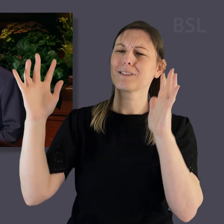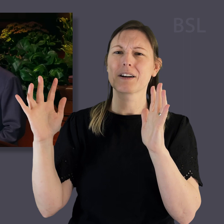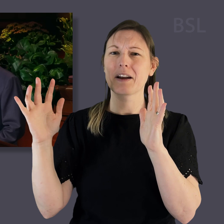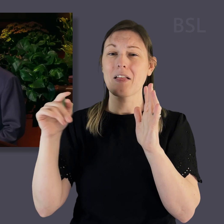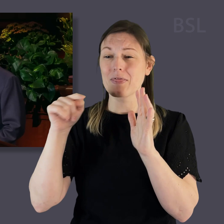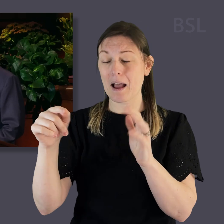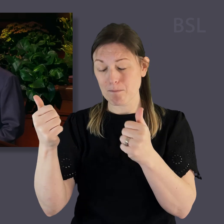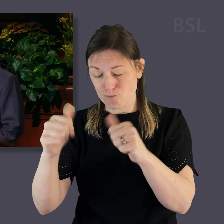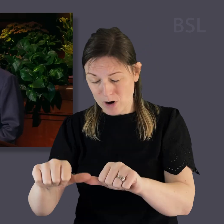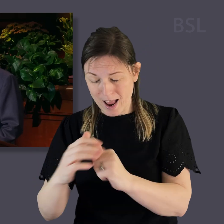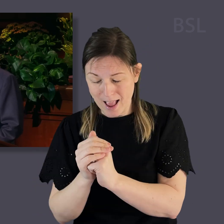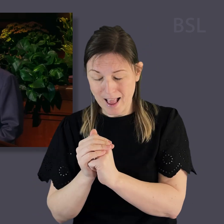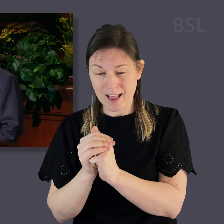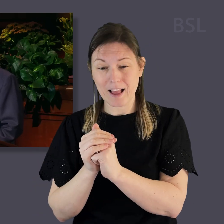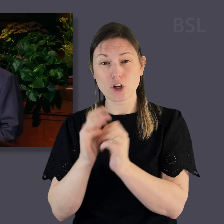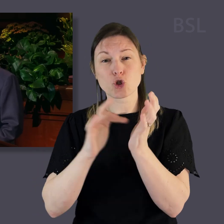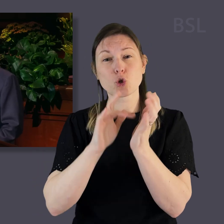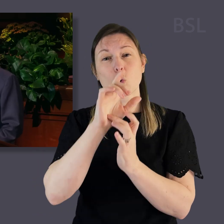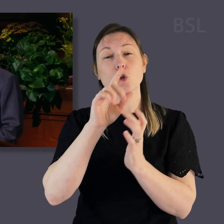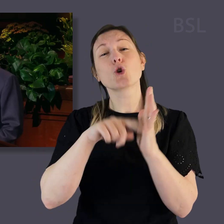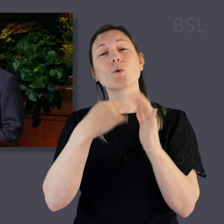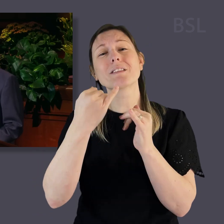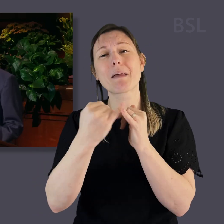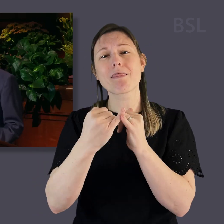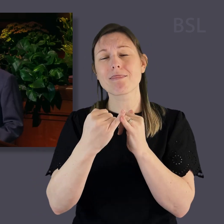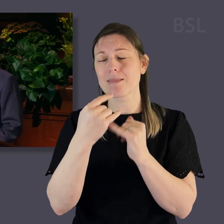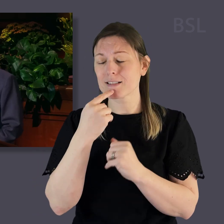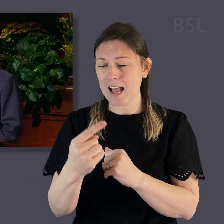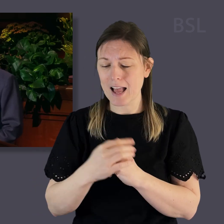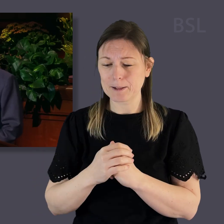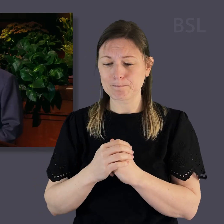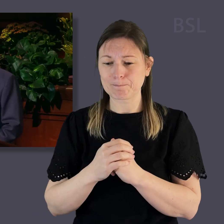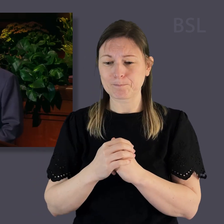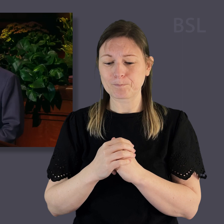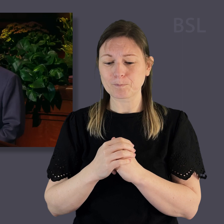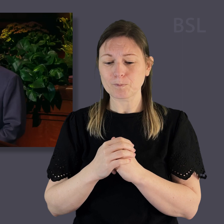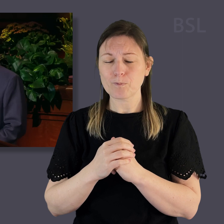In that dedicatory prayer, the Prophet Joseph Smith declared these words of praise: